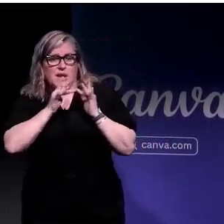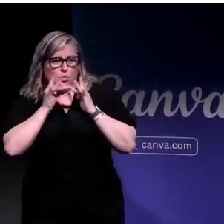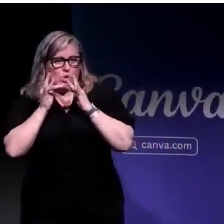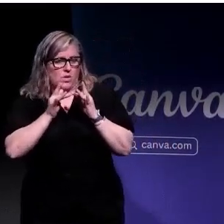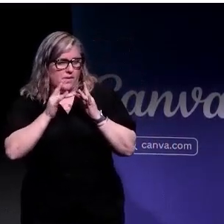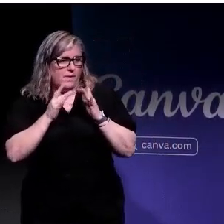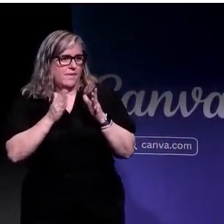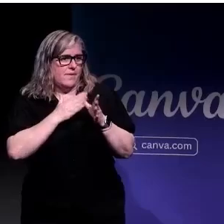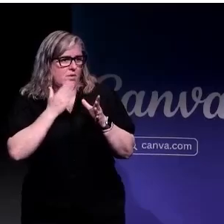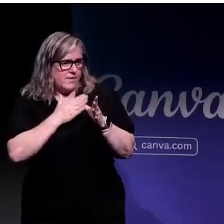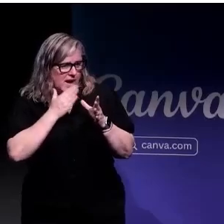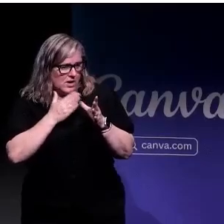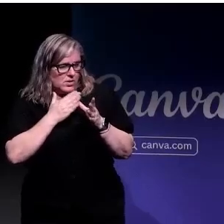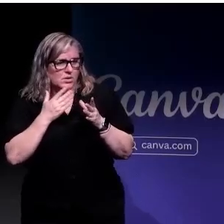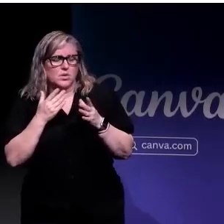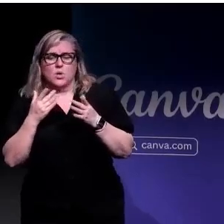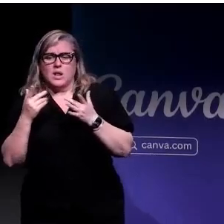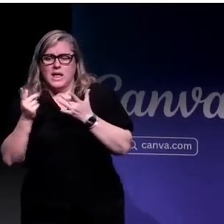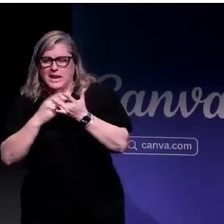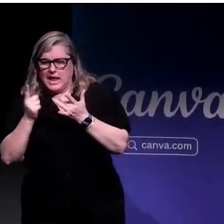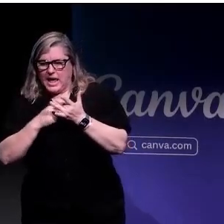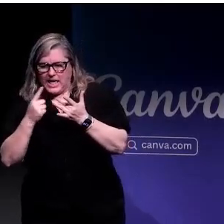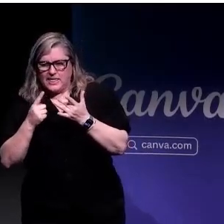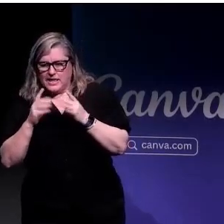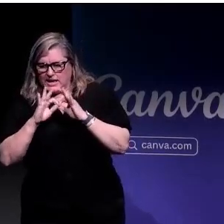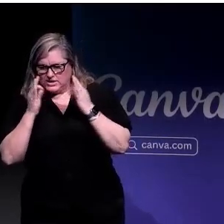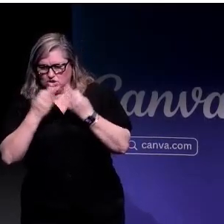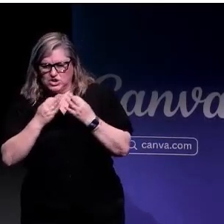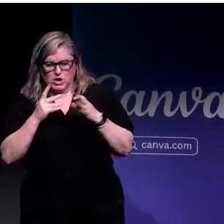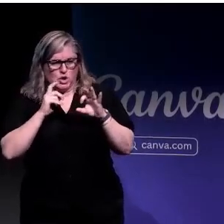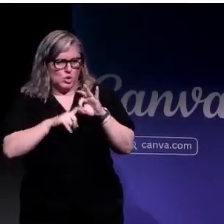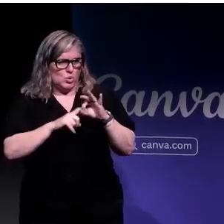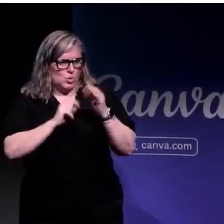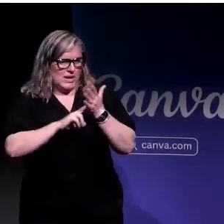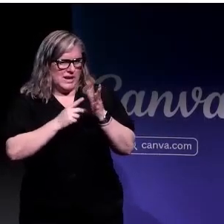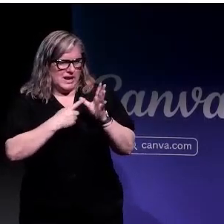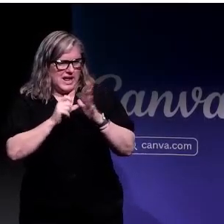or QNADA up in Queensland have wonderful, uh, their language matters guide is so